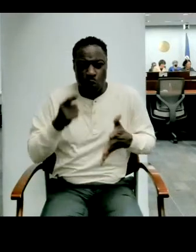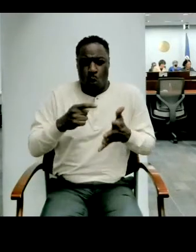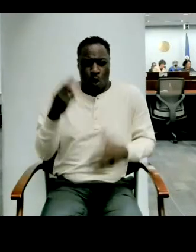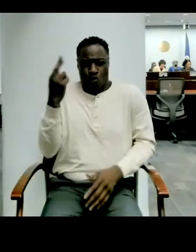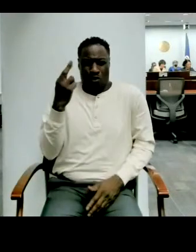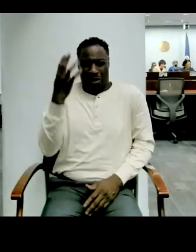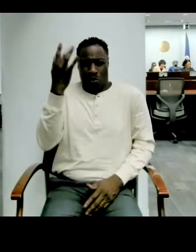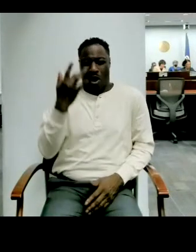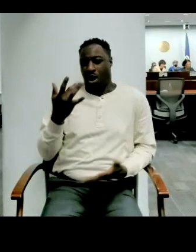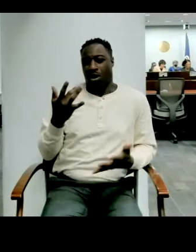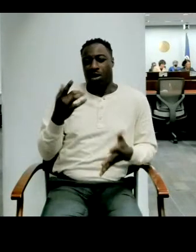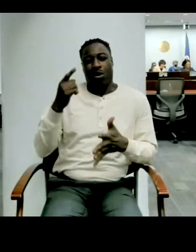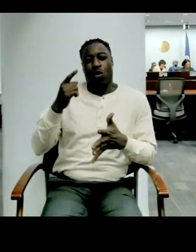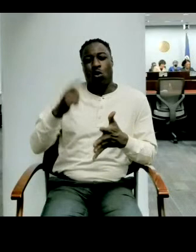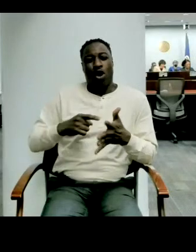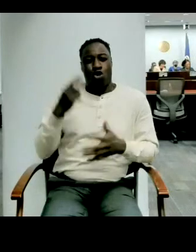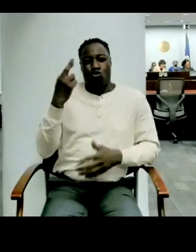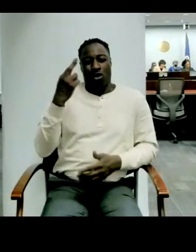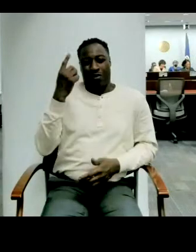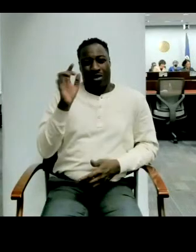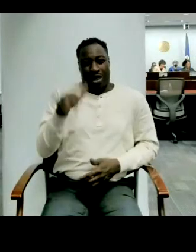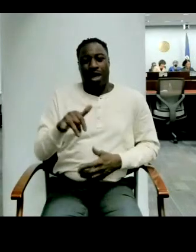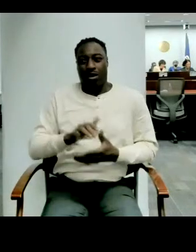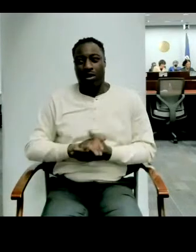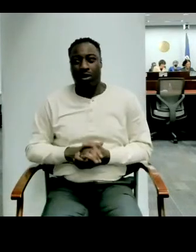What do you think is driving some of those systemic cases?